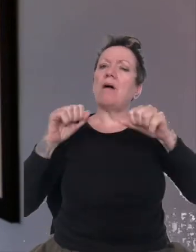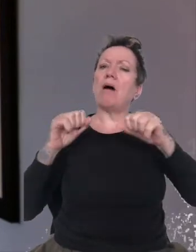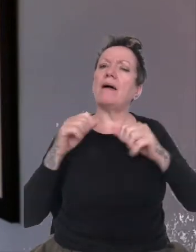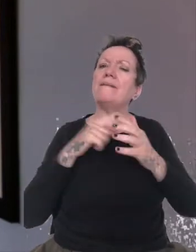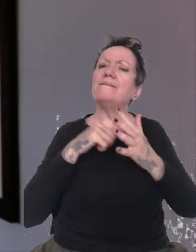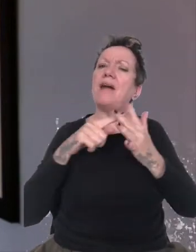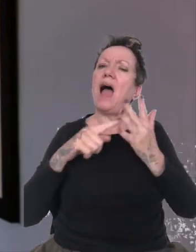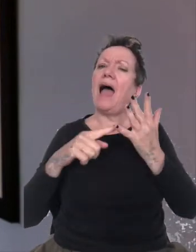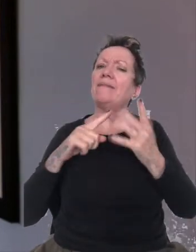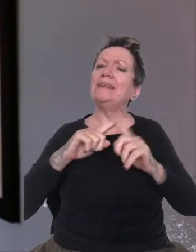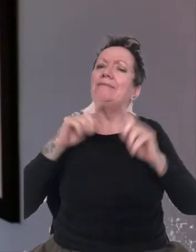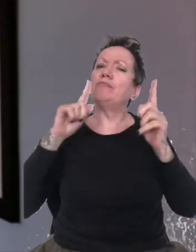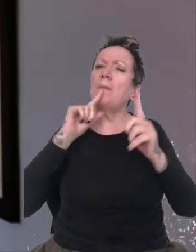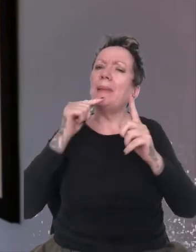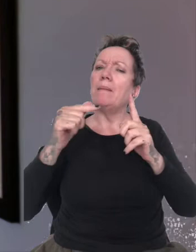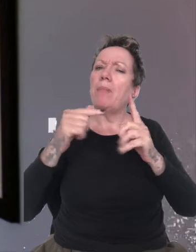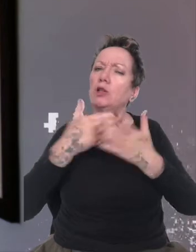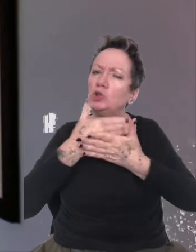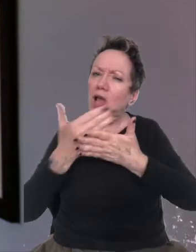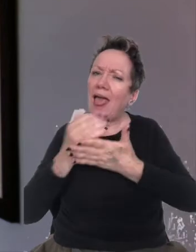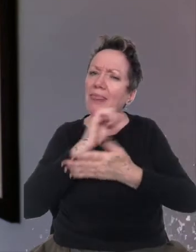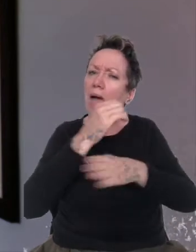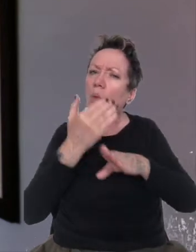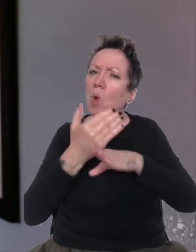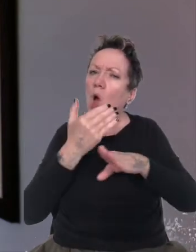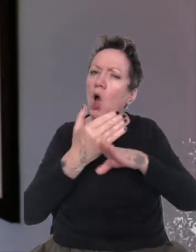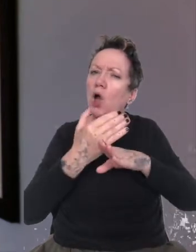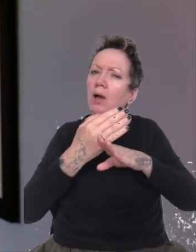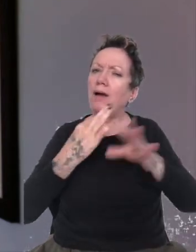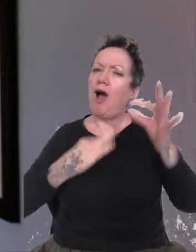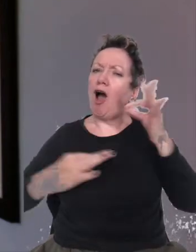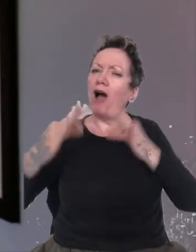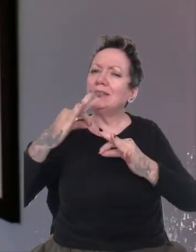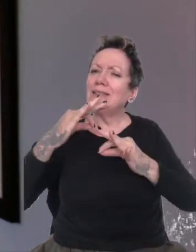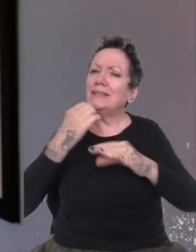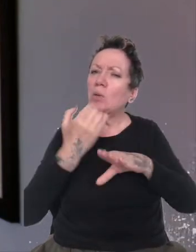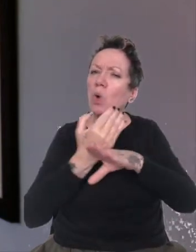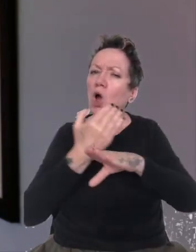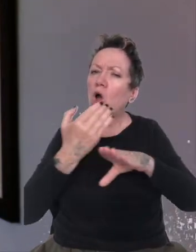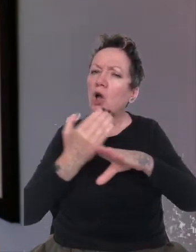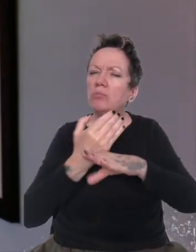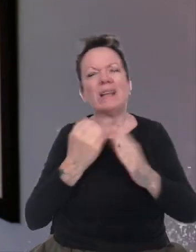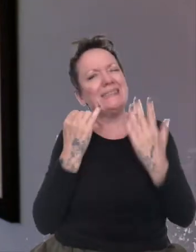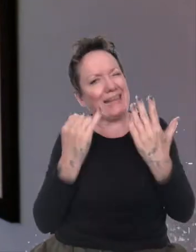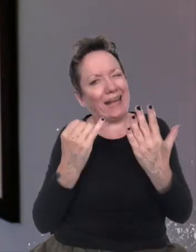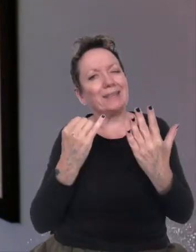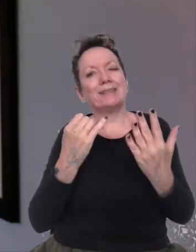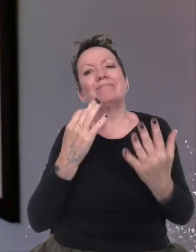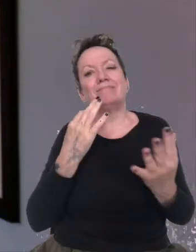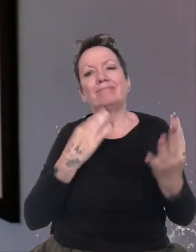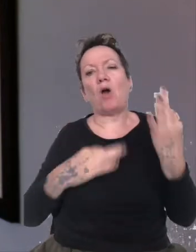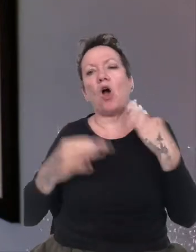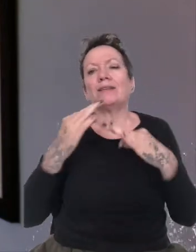of work by, um, six artists actually. And I share in five pieces, um, uh, which was.